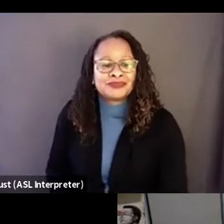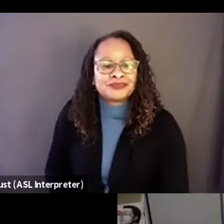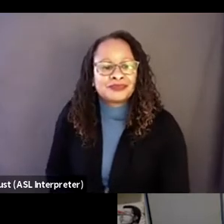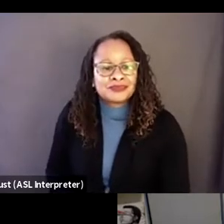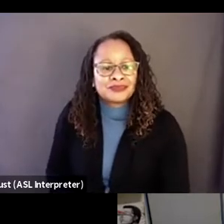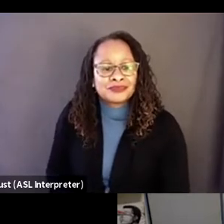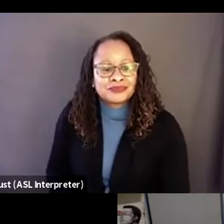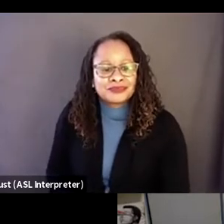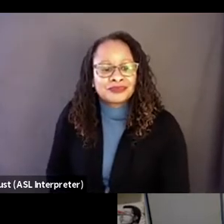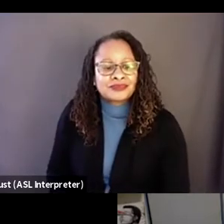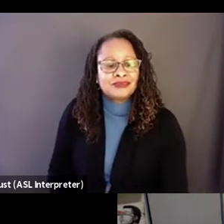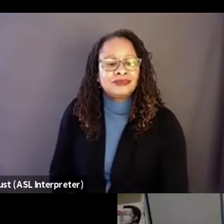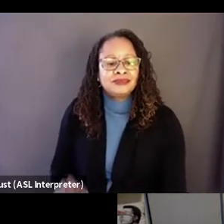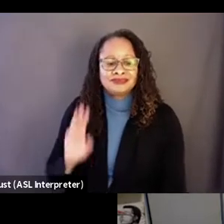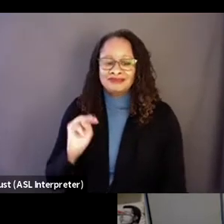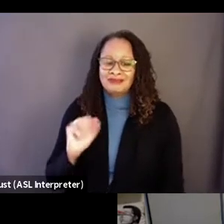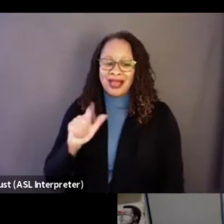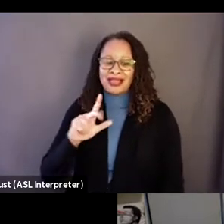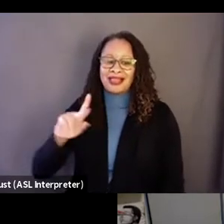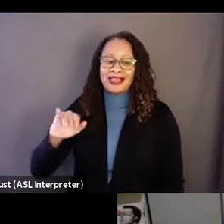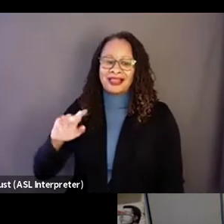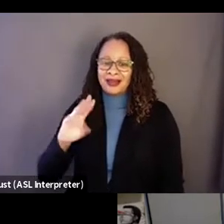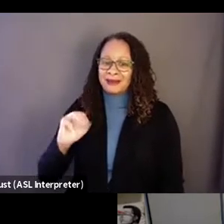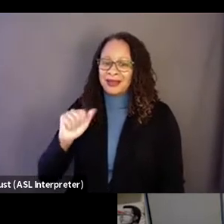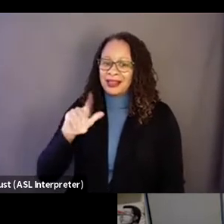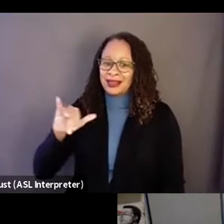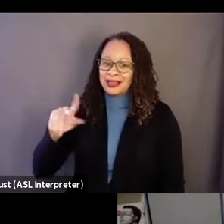Malika, did you want to offer up your favorite moment?